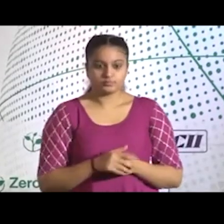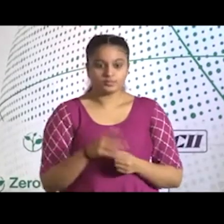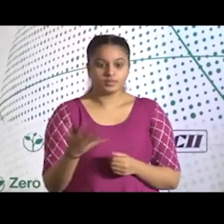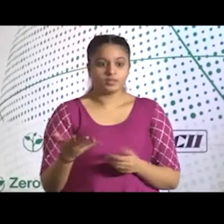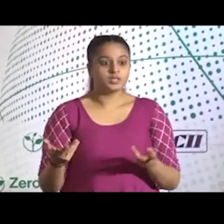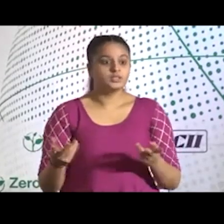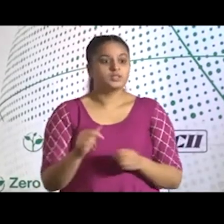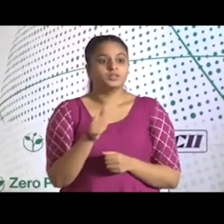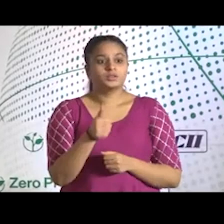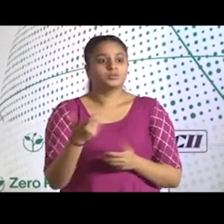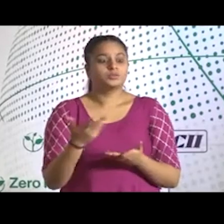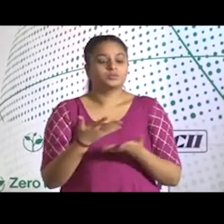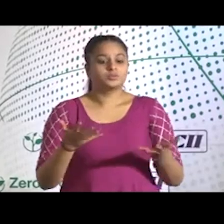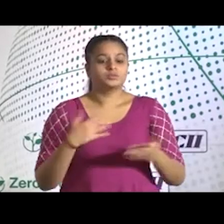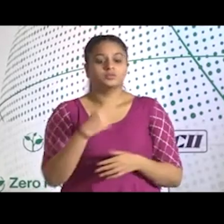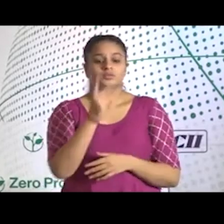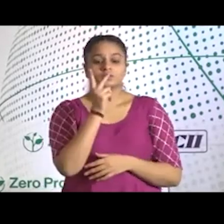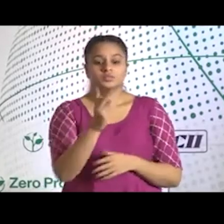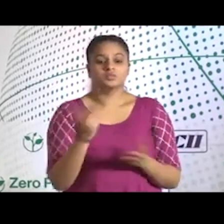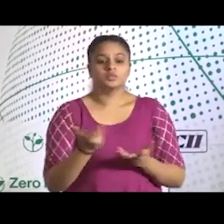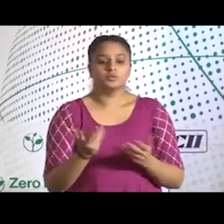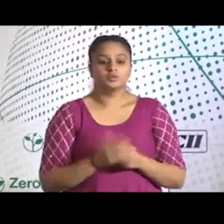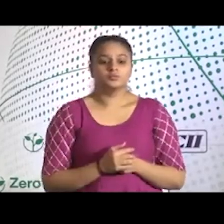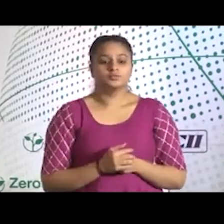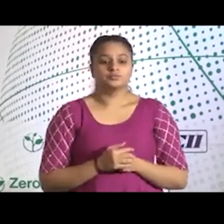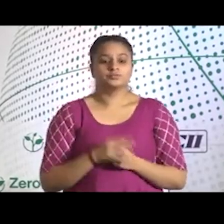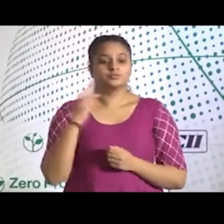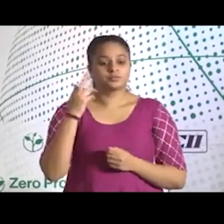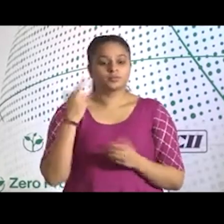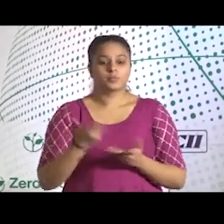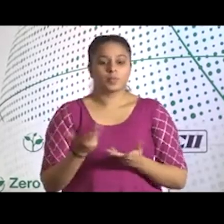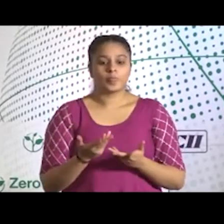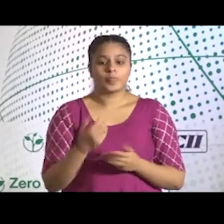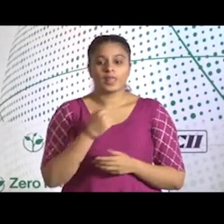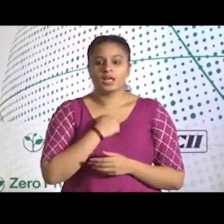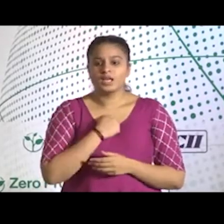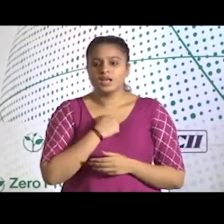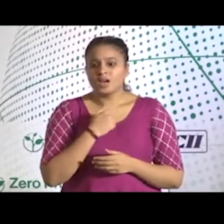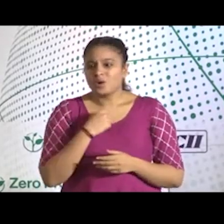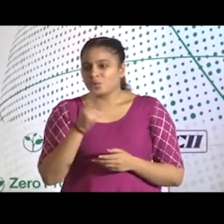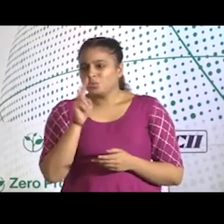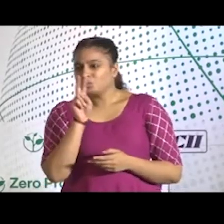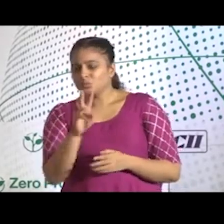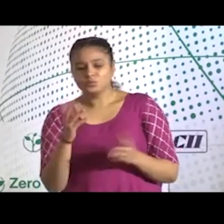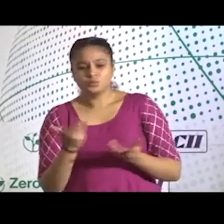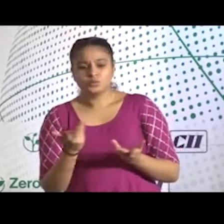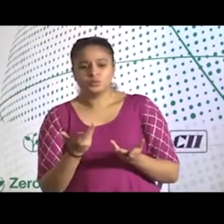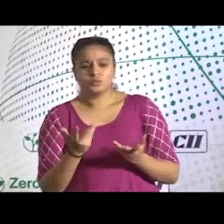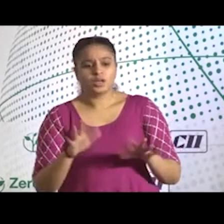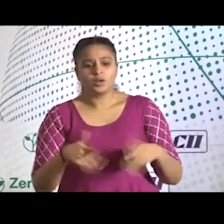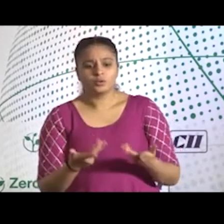why we should be looking at this particular spaces and how we should be looking at it is can we build a business case?